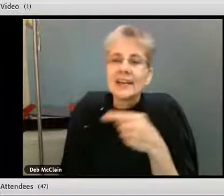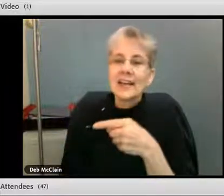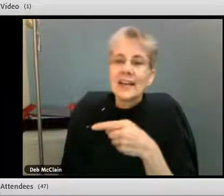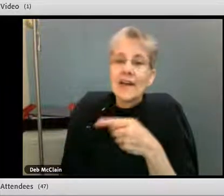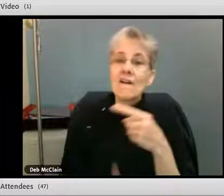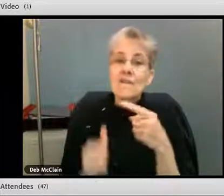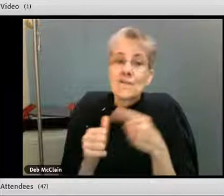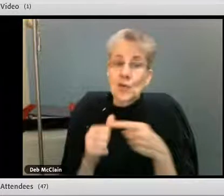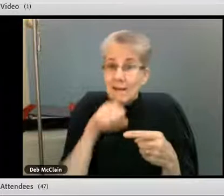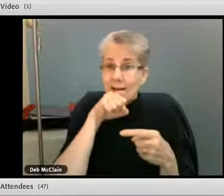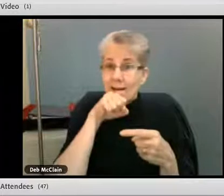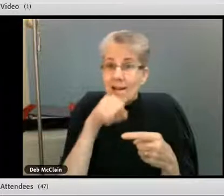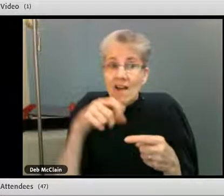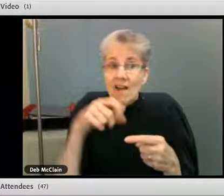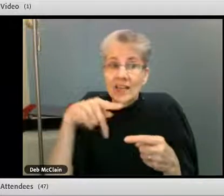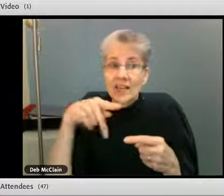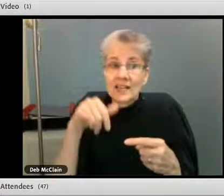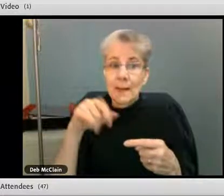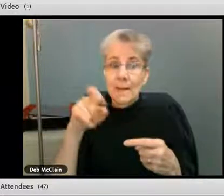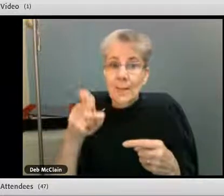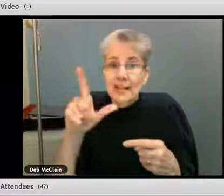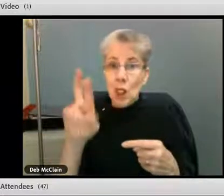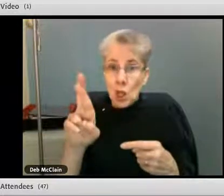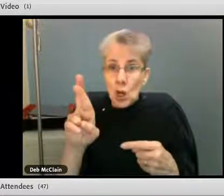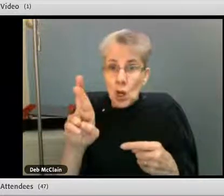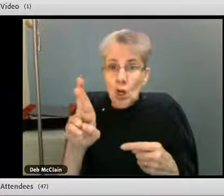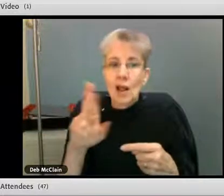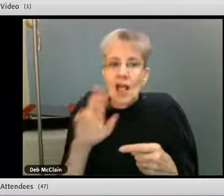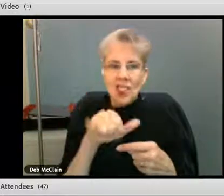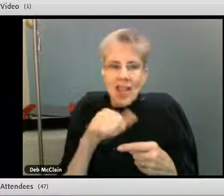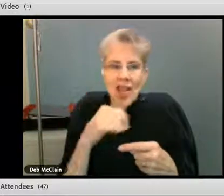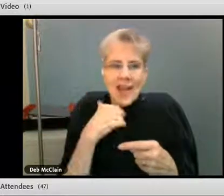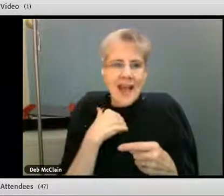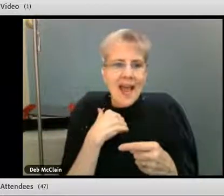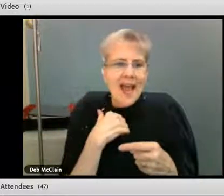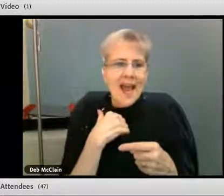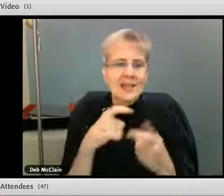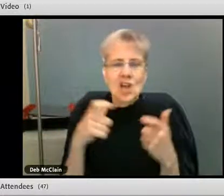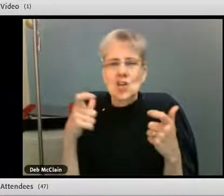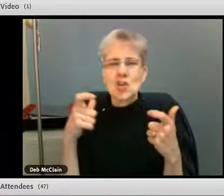Pixlr Express has a huge amount of options that are free...